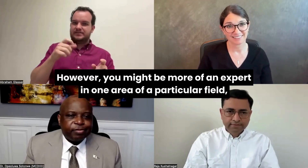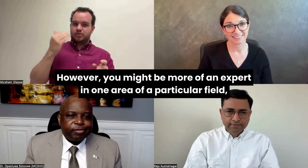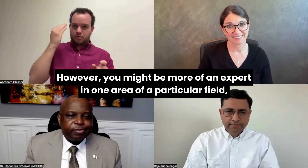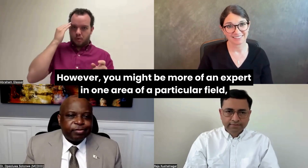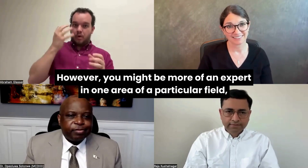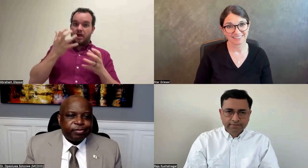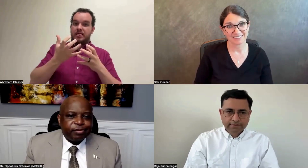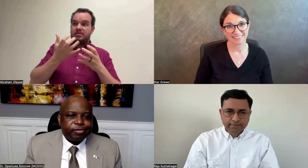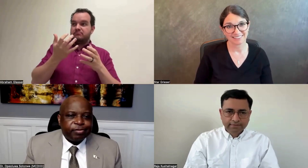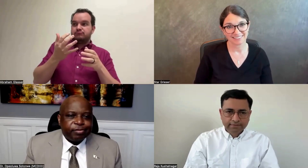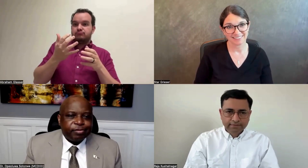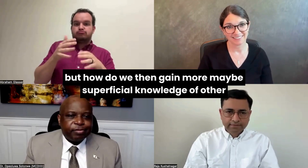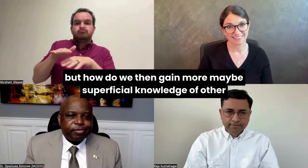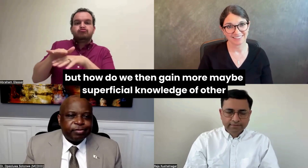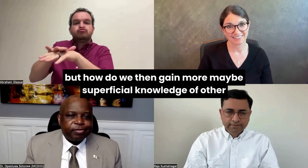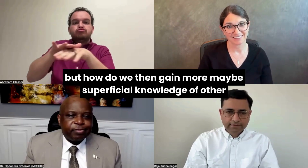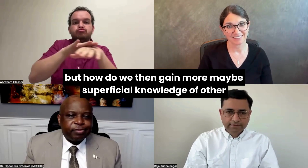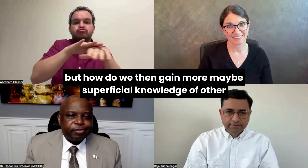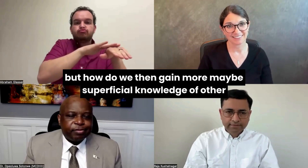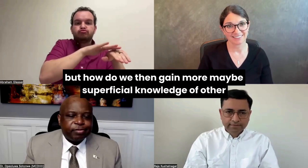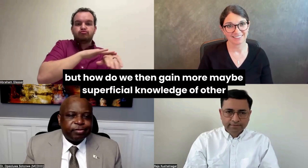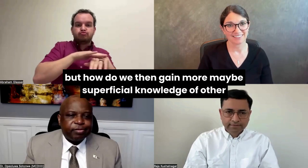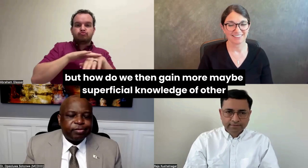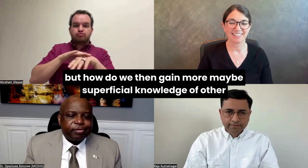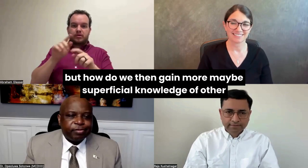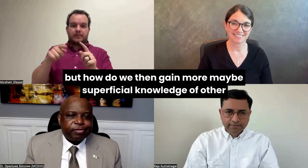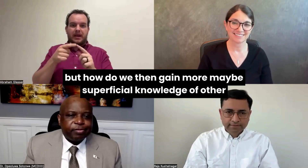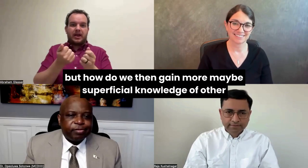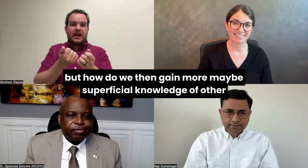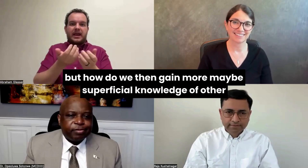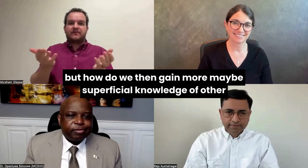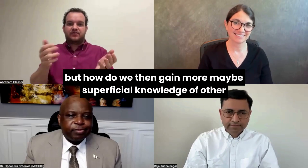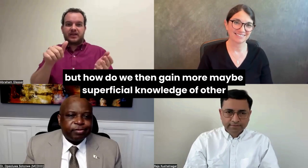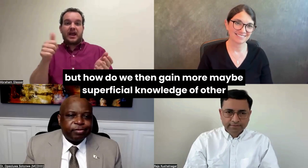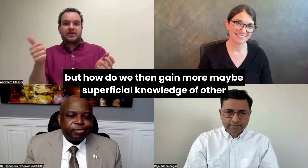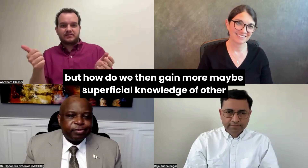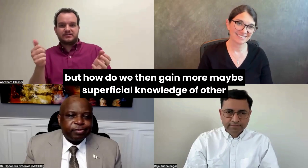but how do we then gain more maybe superficial knowledge of other